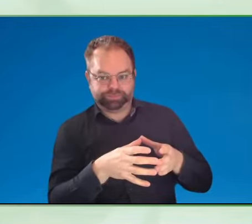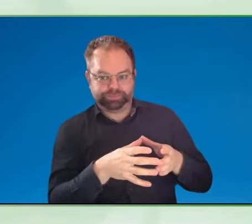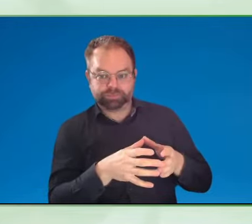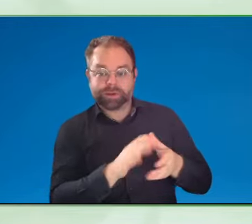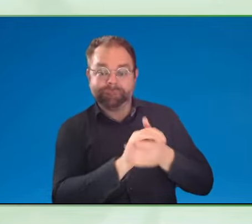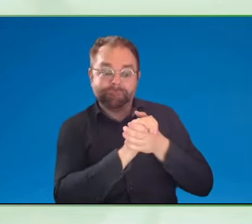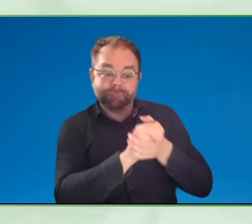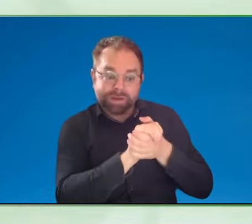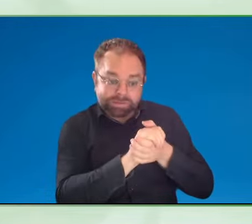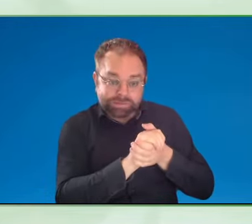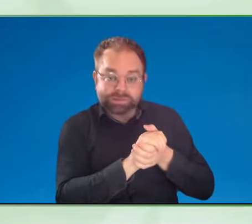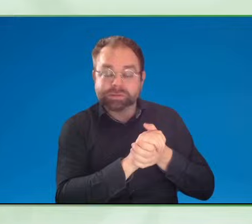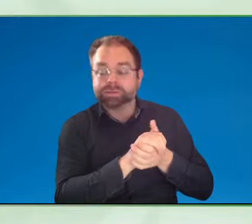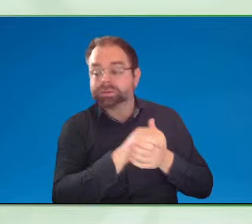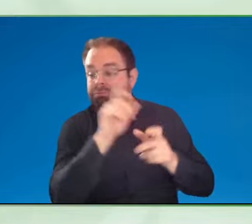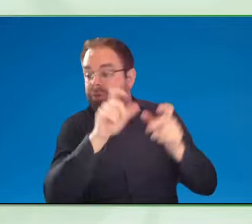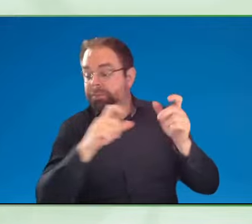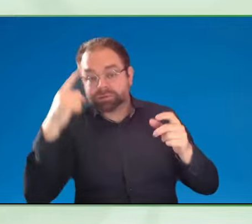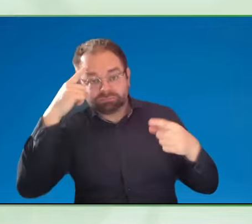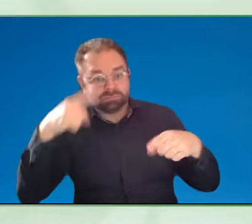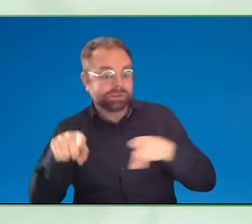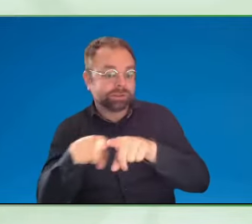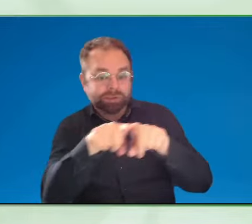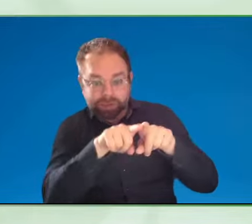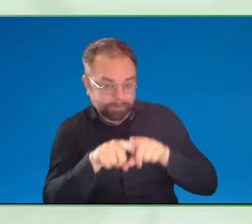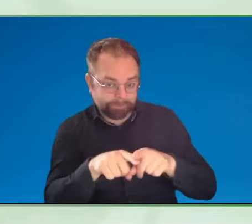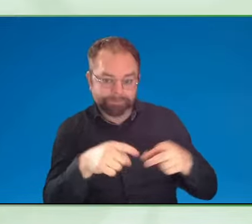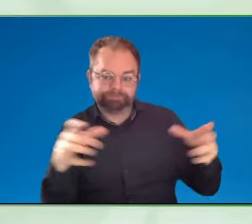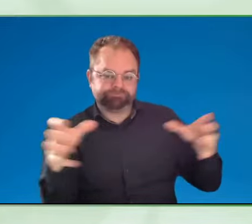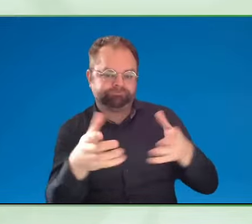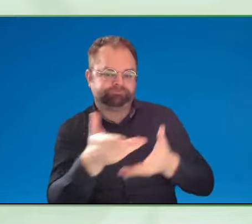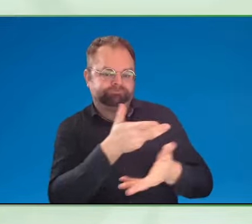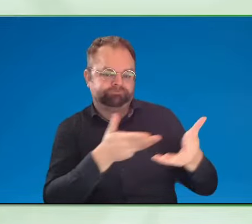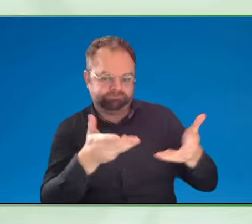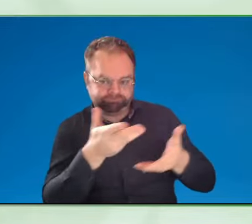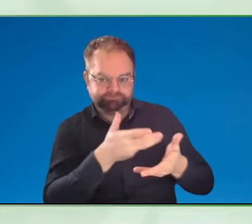hearing about how you learn in a specific topic.